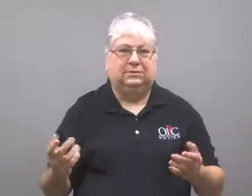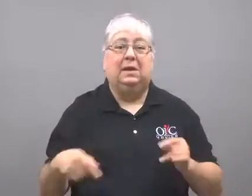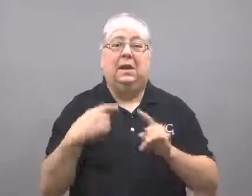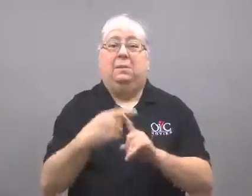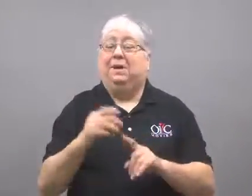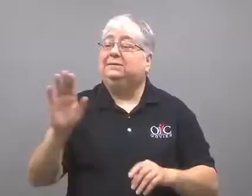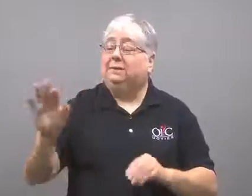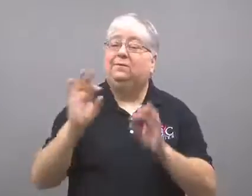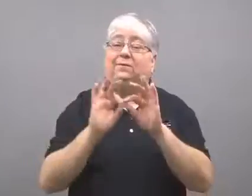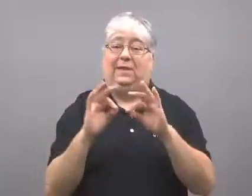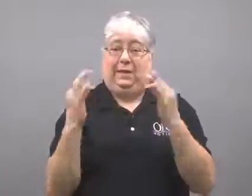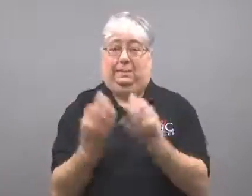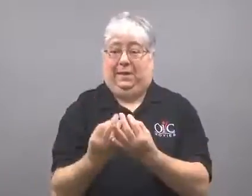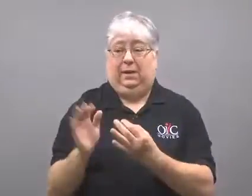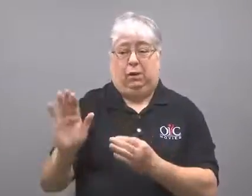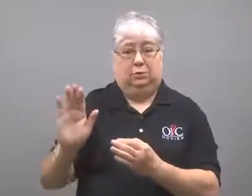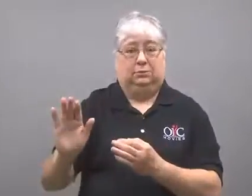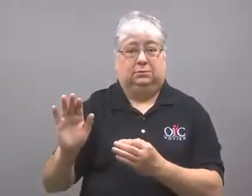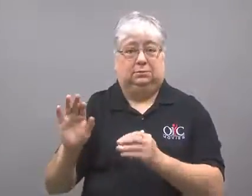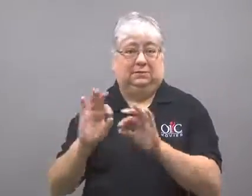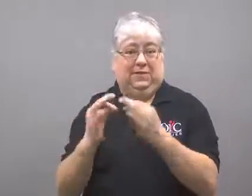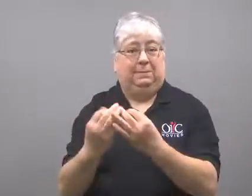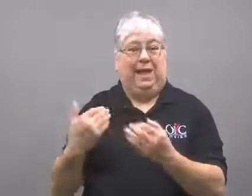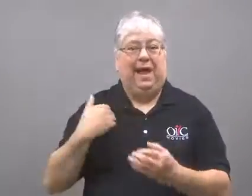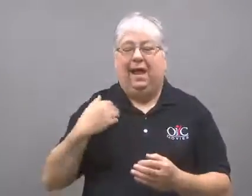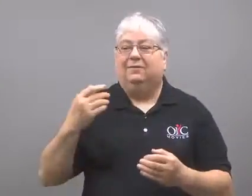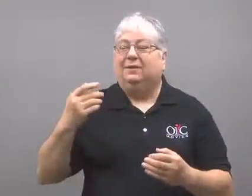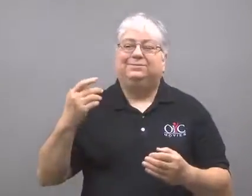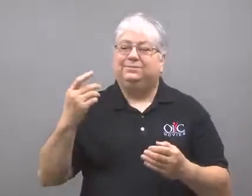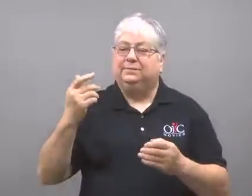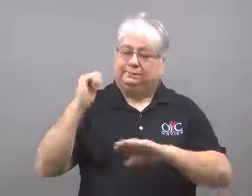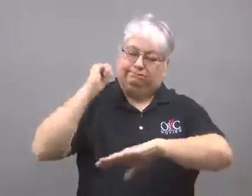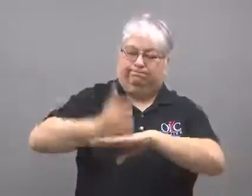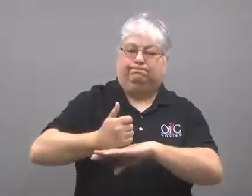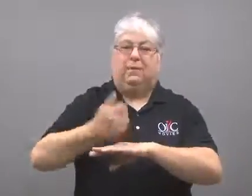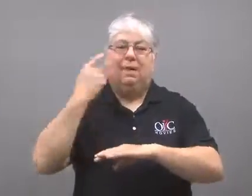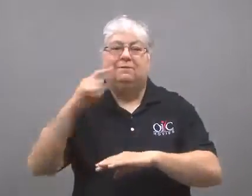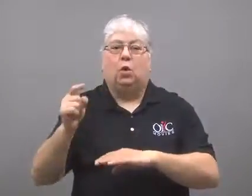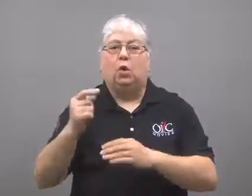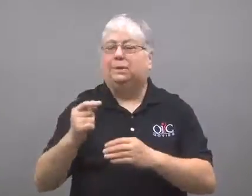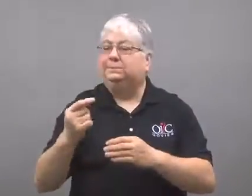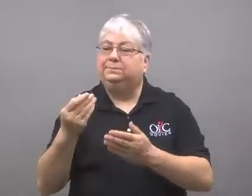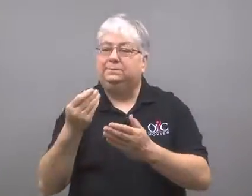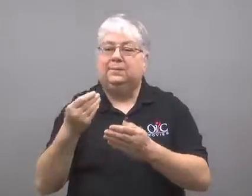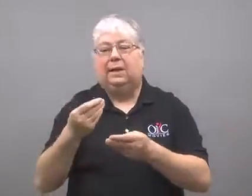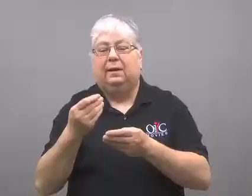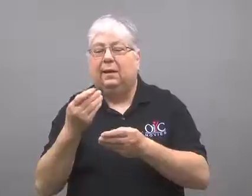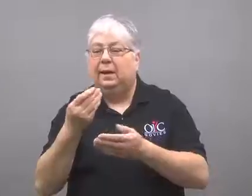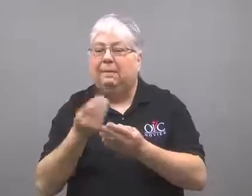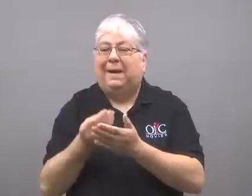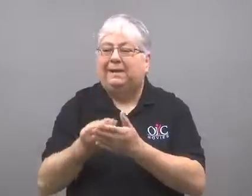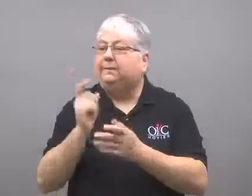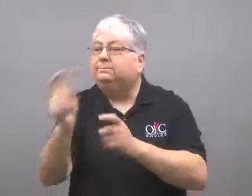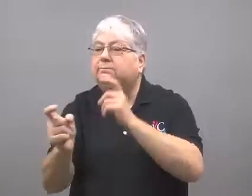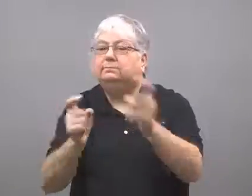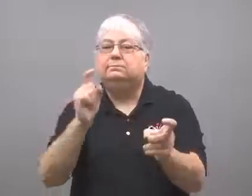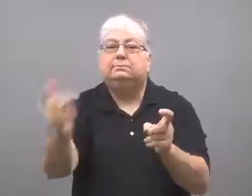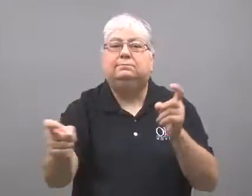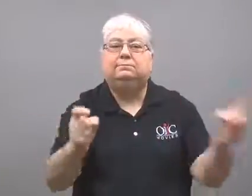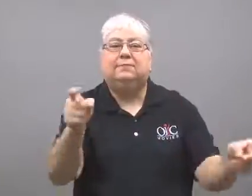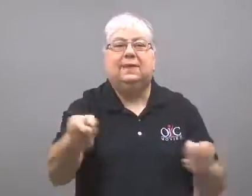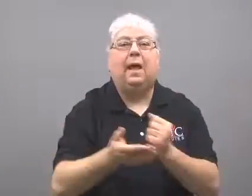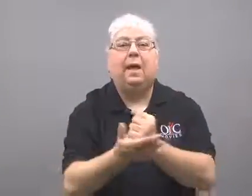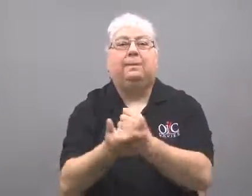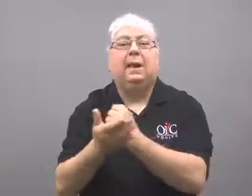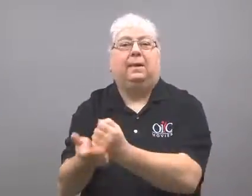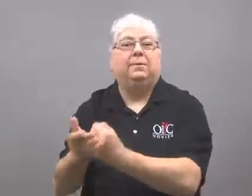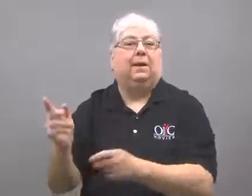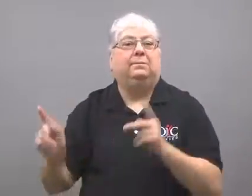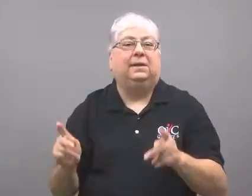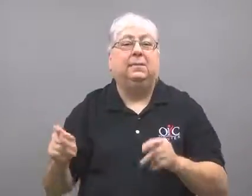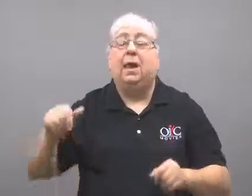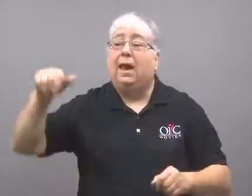In addition, her family has a philanthropic foundation.